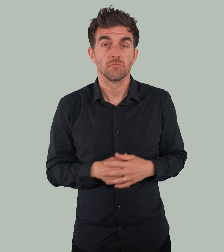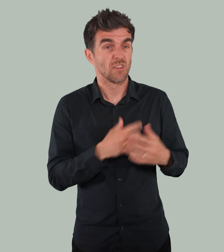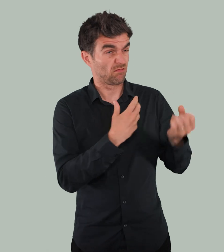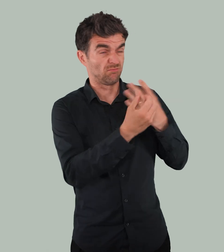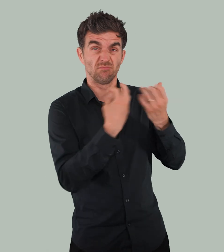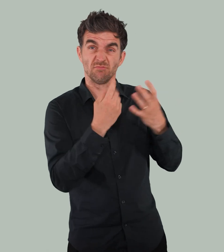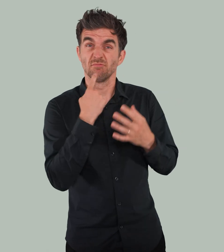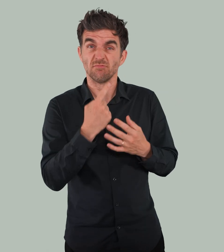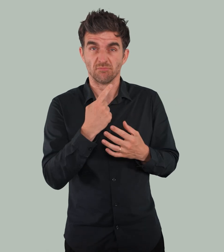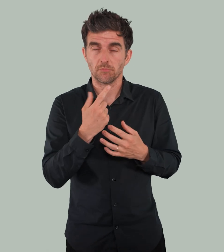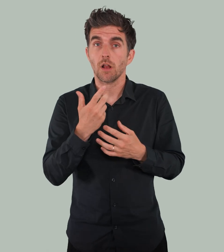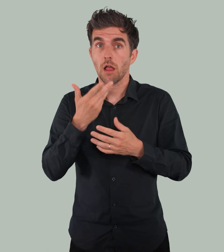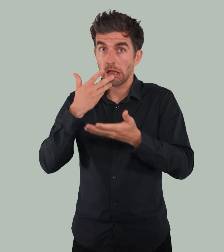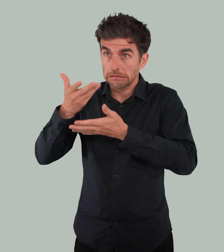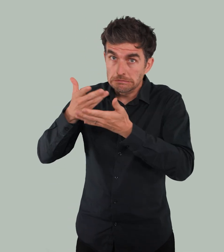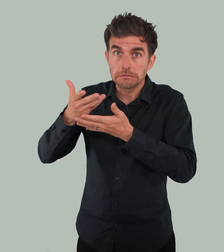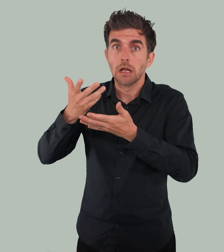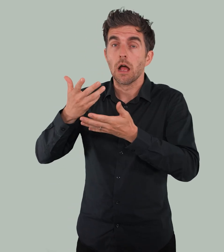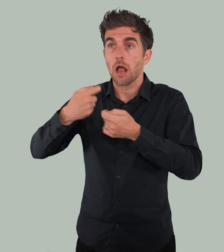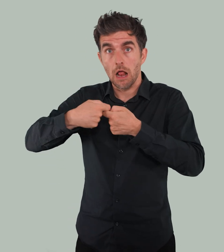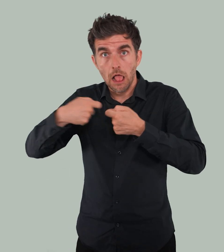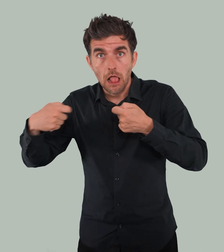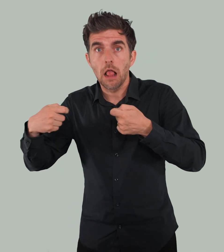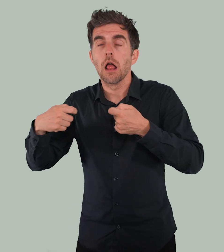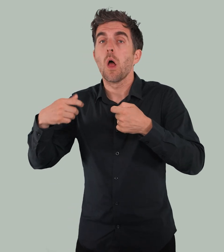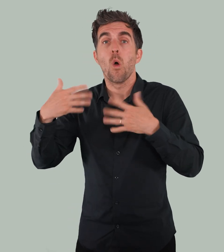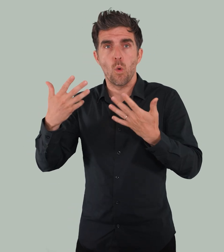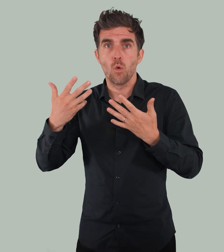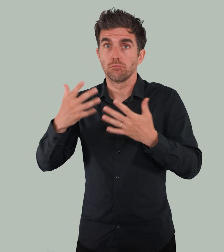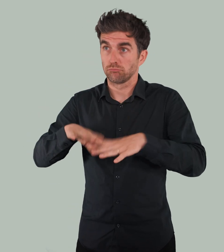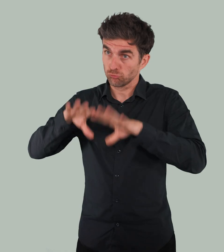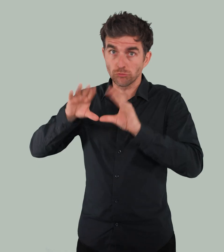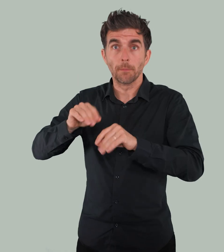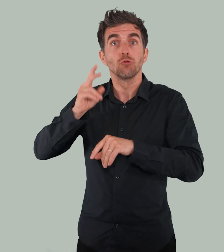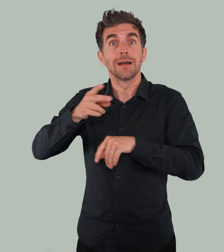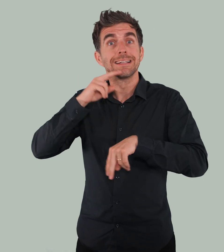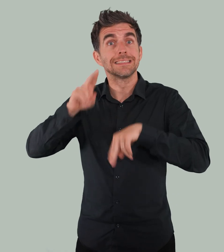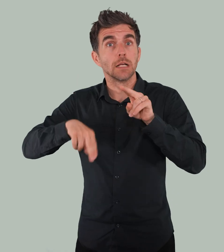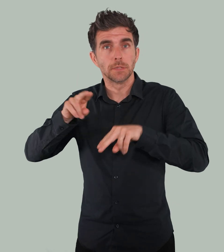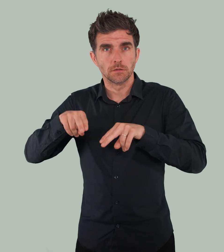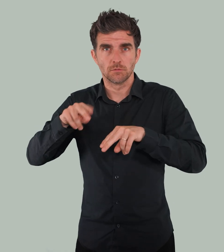Respondents suggest reducing or stopping reassessments